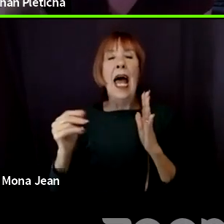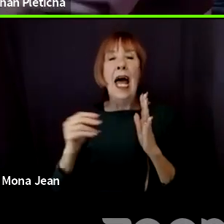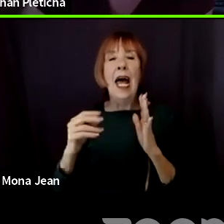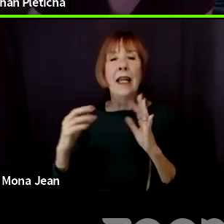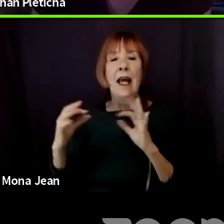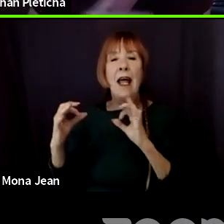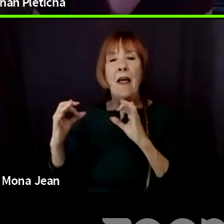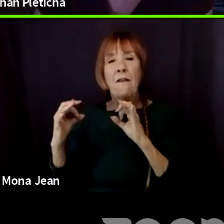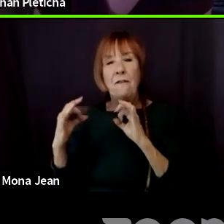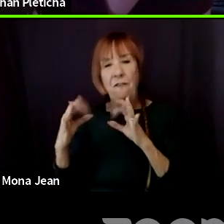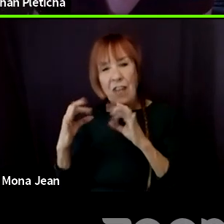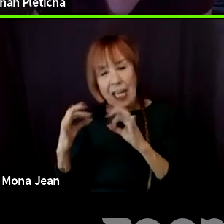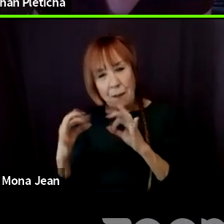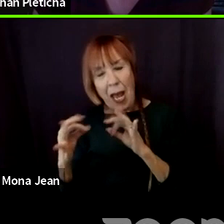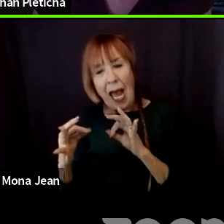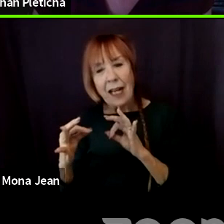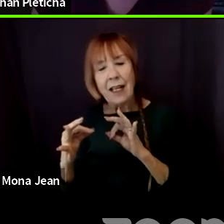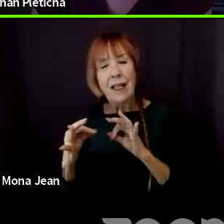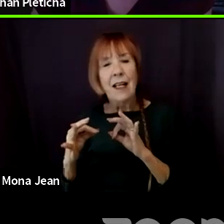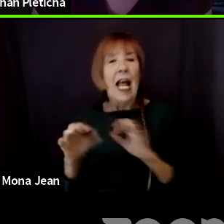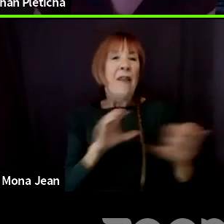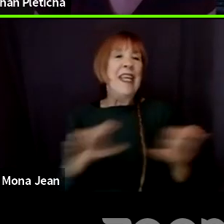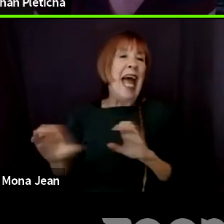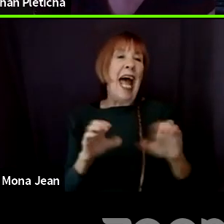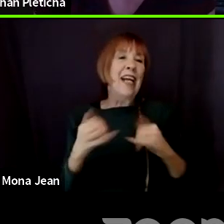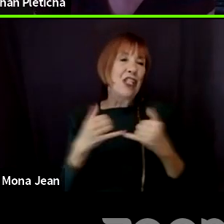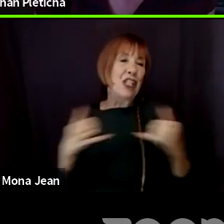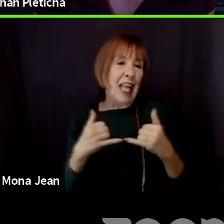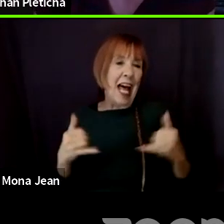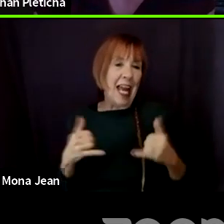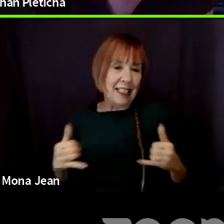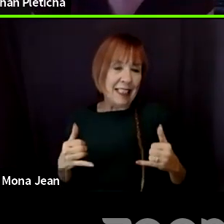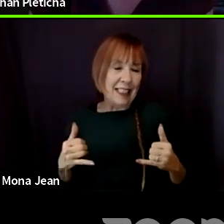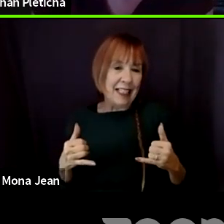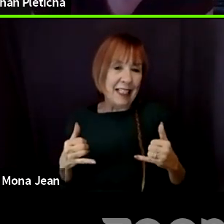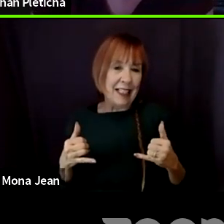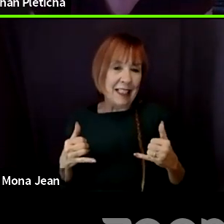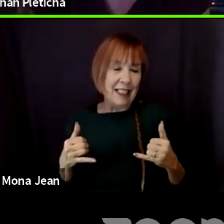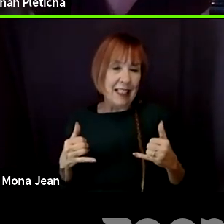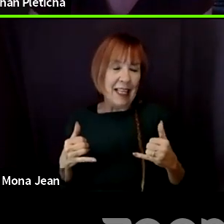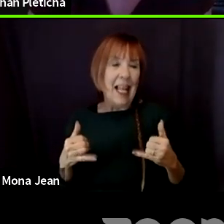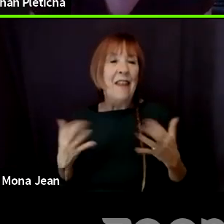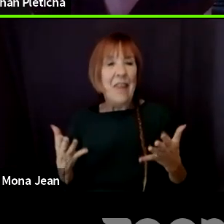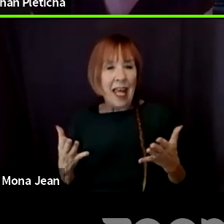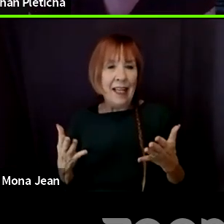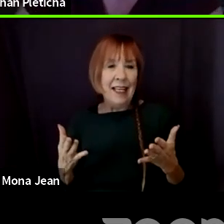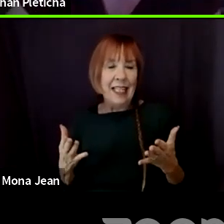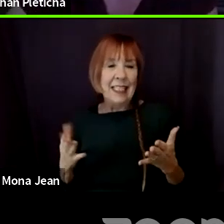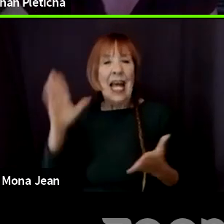If you're cutting those action lines, you're making the reader read less which we all love. Yeah.